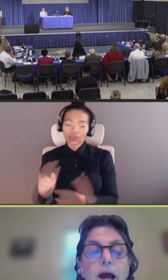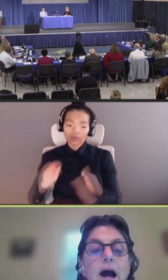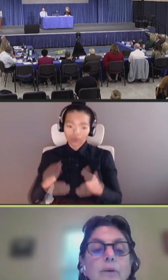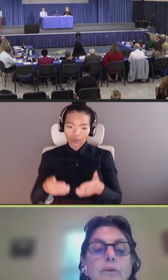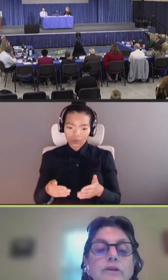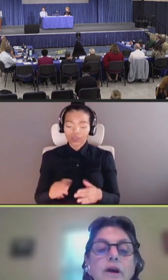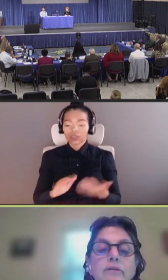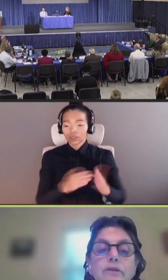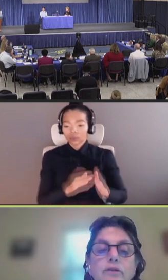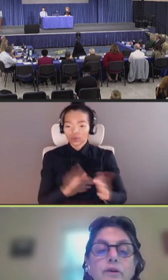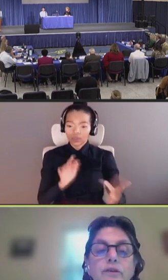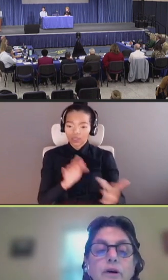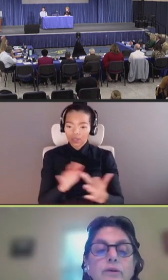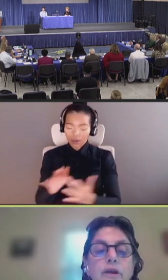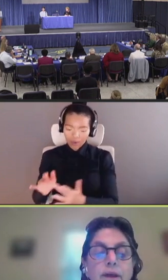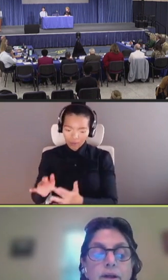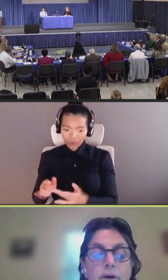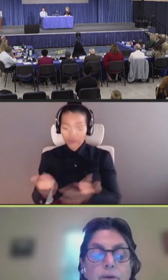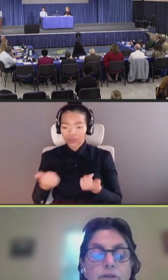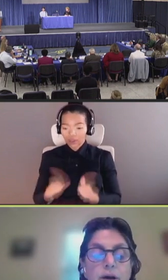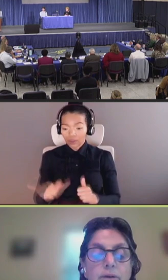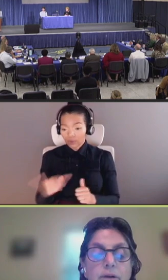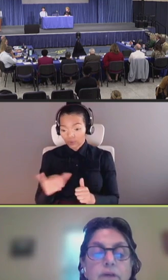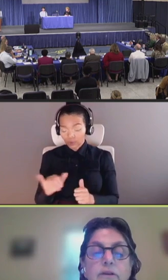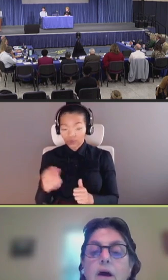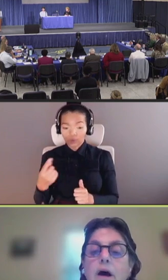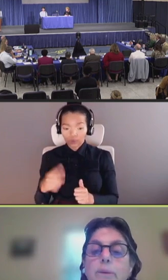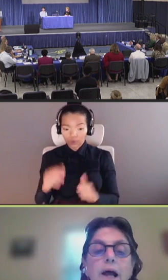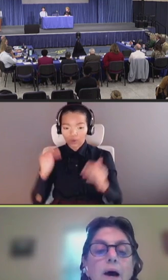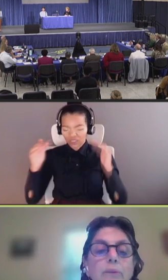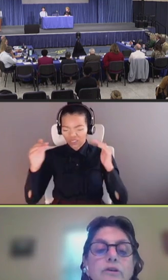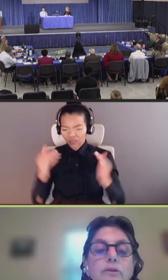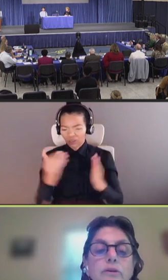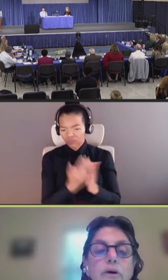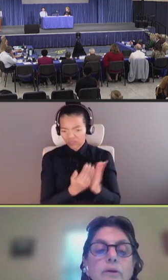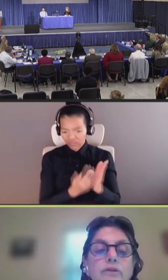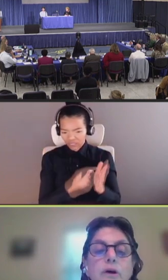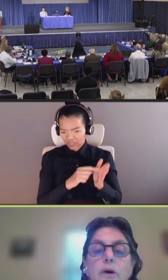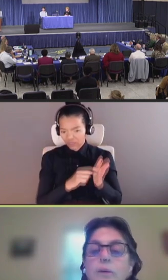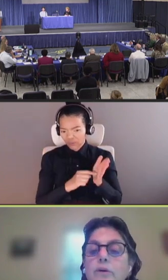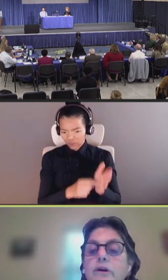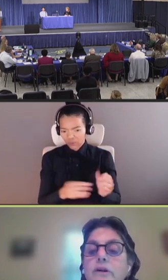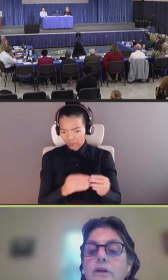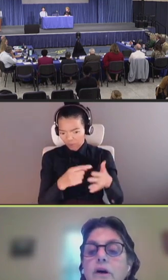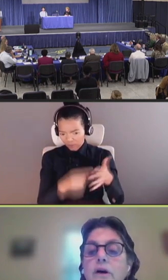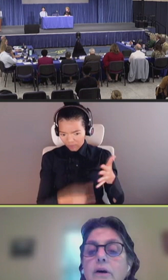outreach efforts for adults, and then it goes down the list. But outreach to adults was a